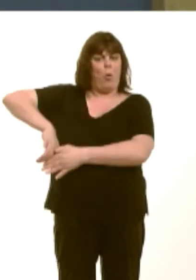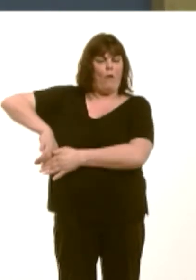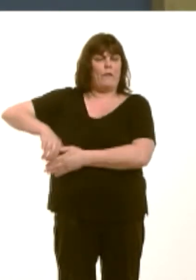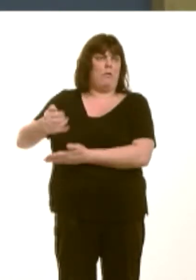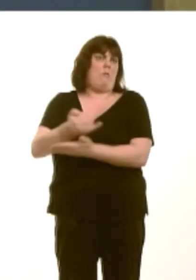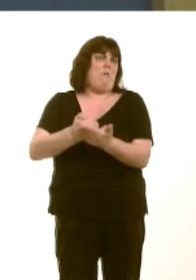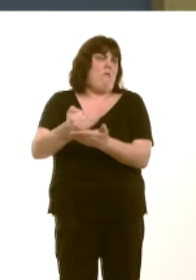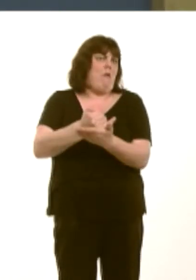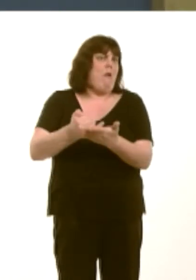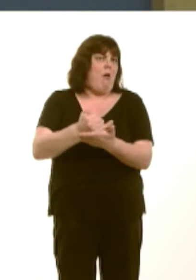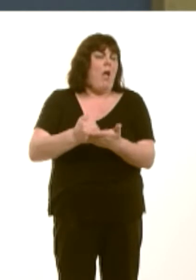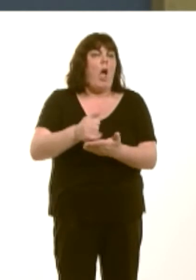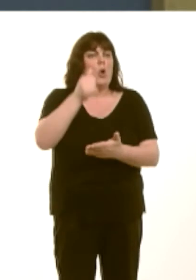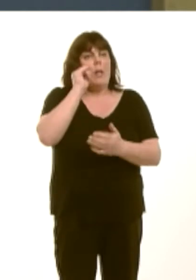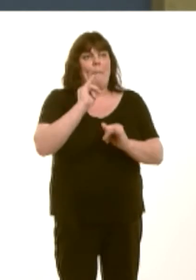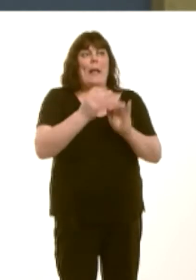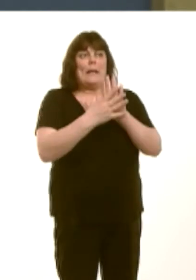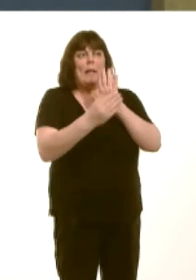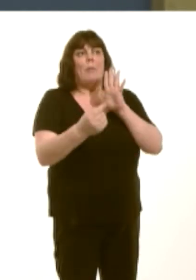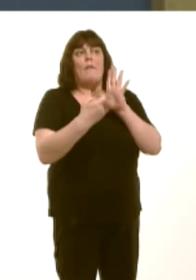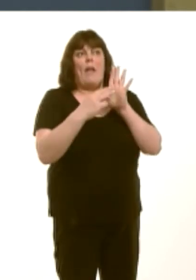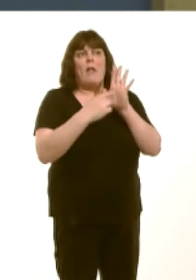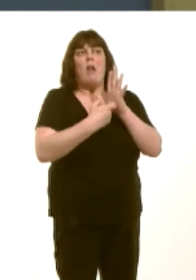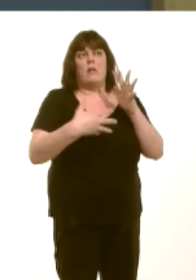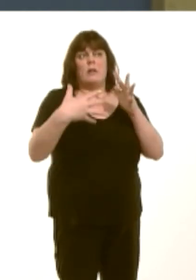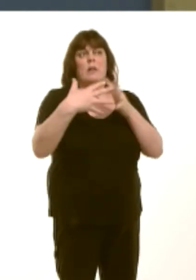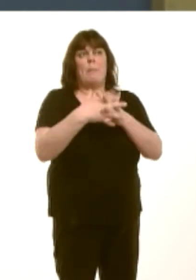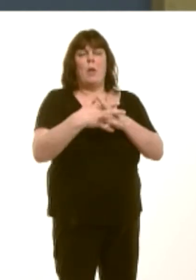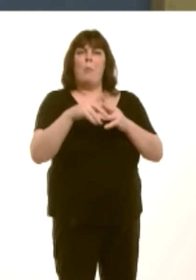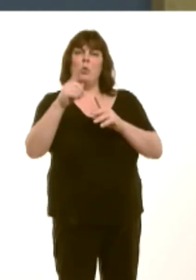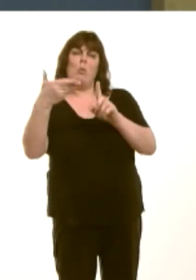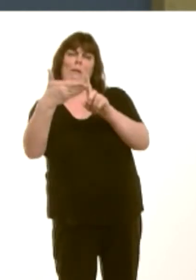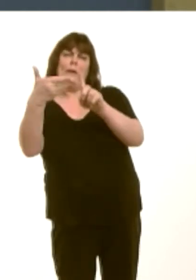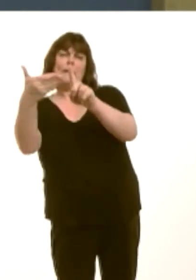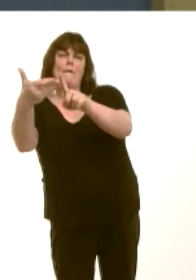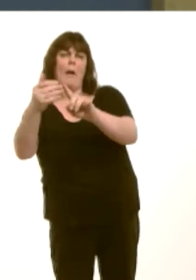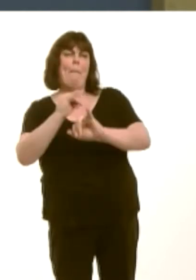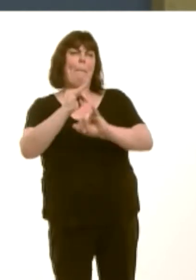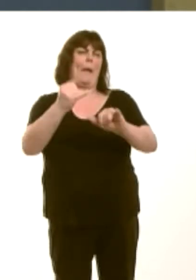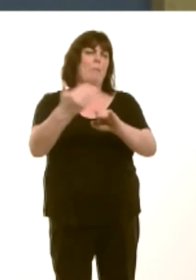What are you doing to identify bad practice and make sure that it doesnít happen again,